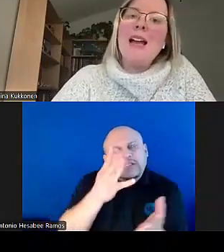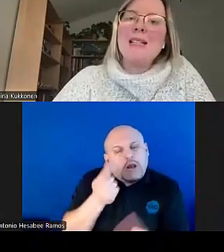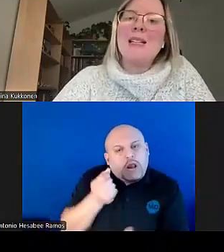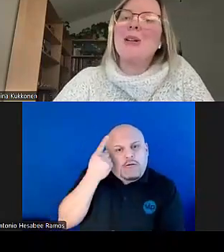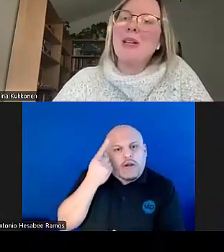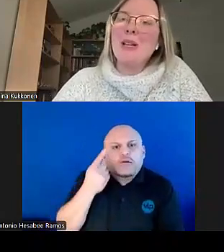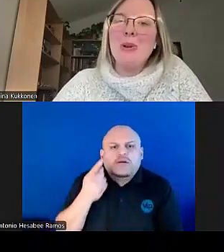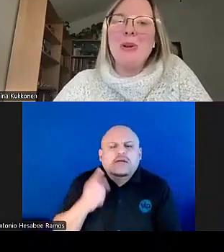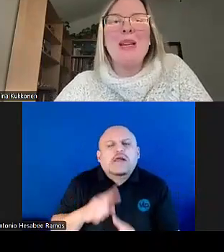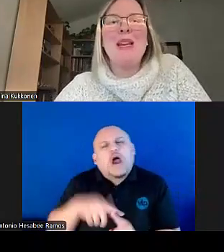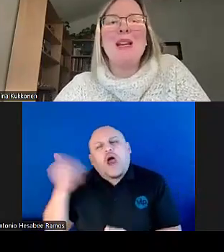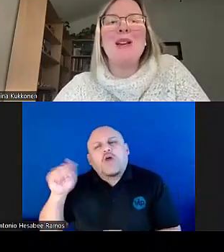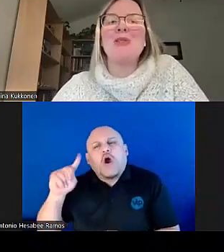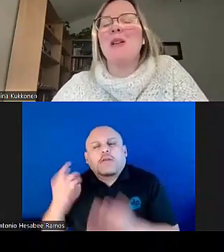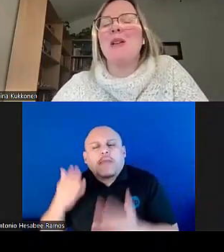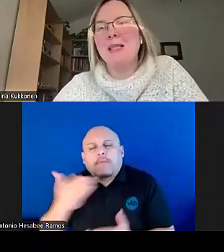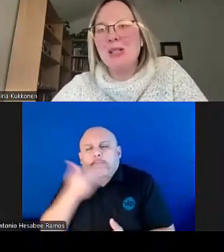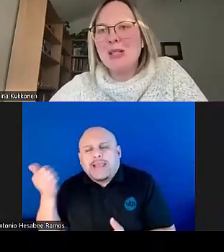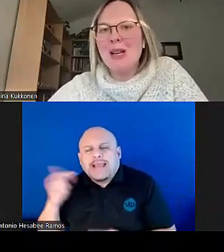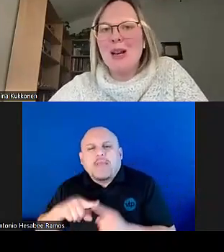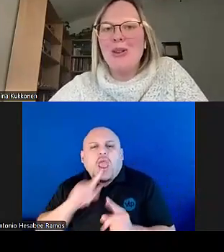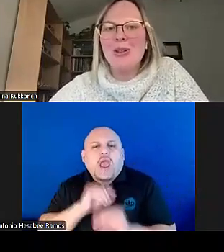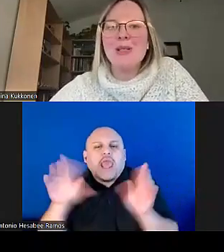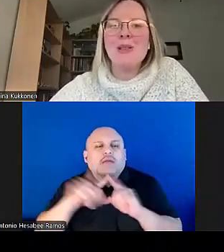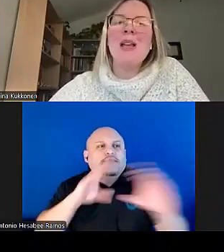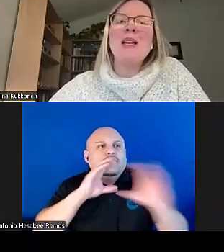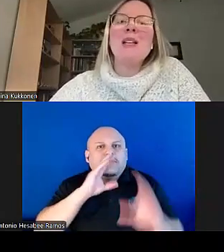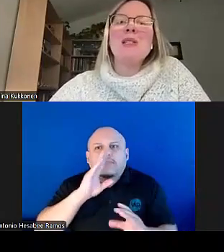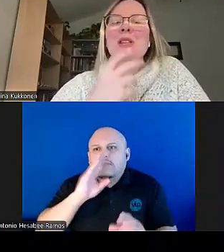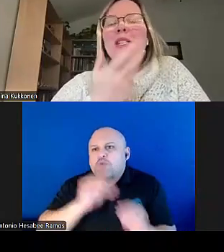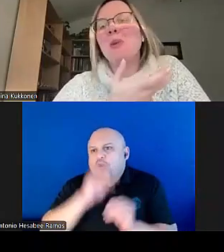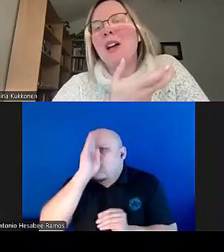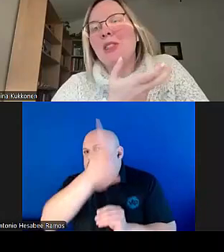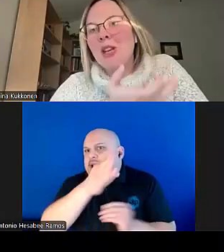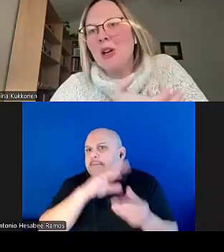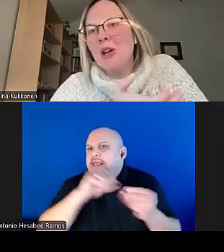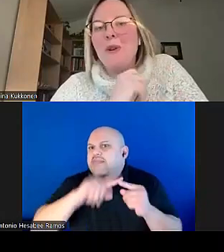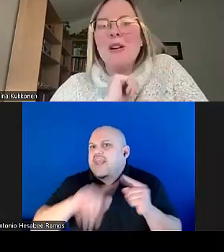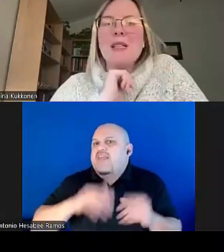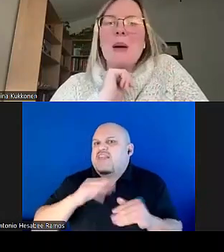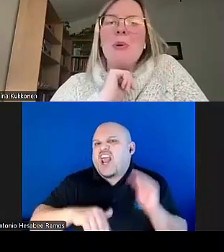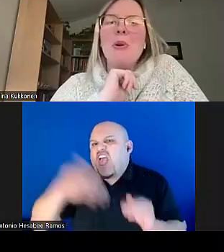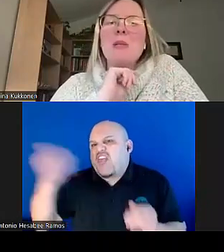at clearly communicating direct messages than others. So this is why theater, for example, has